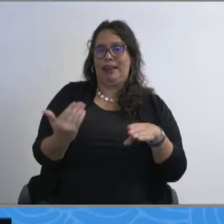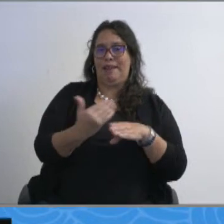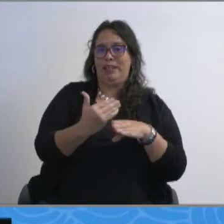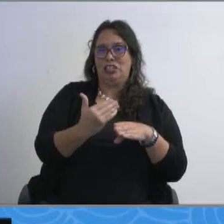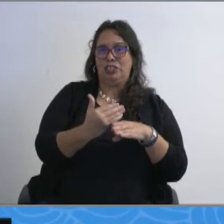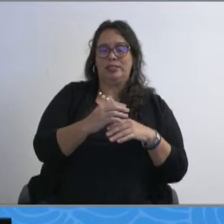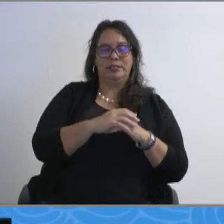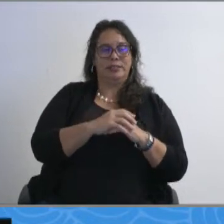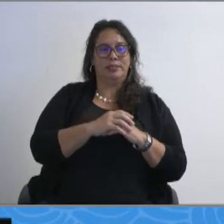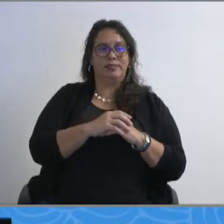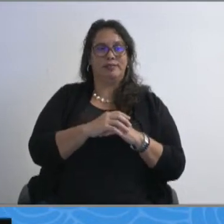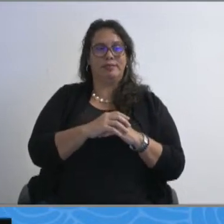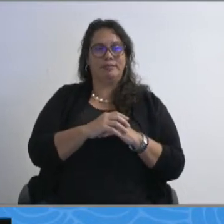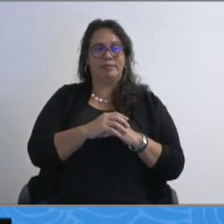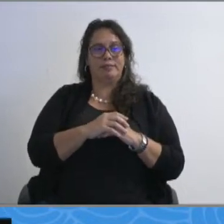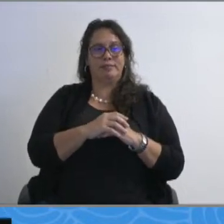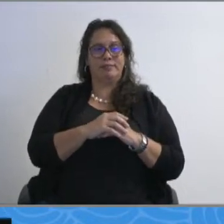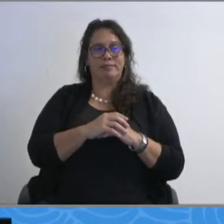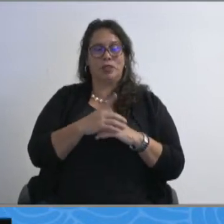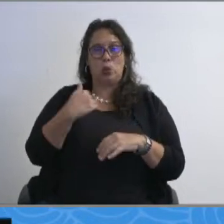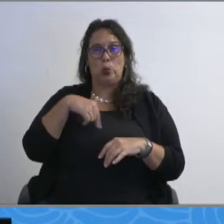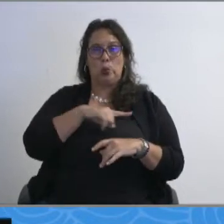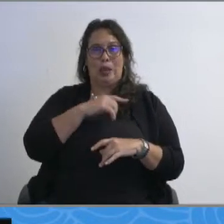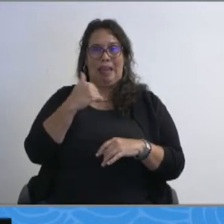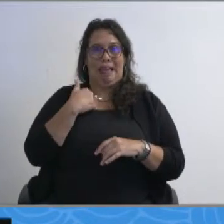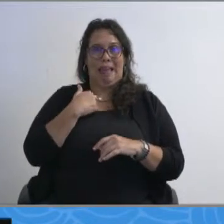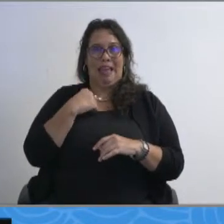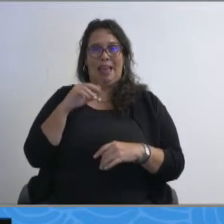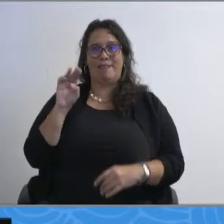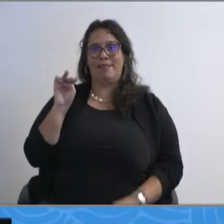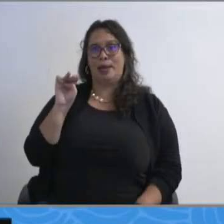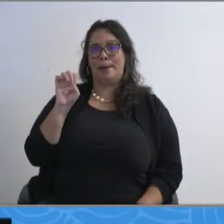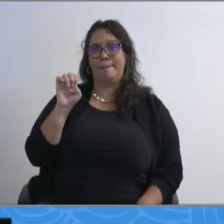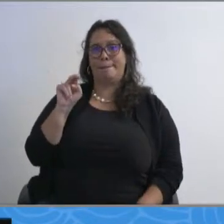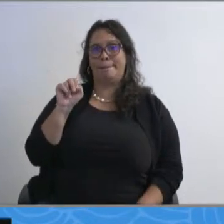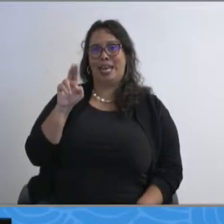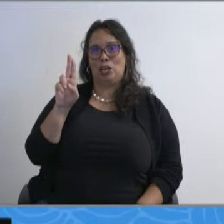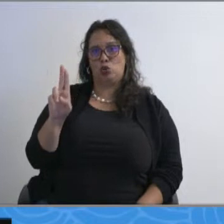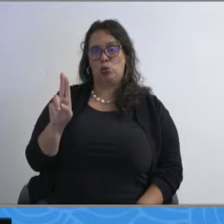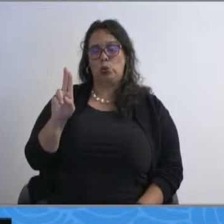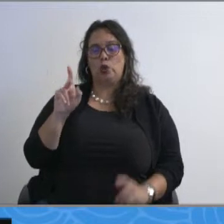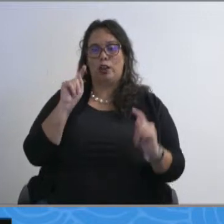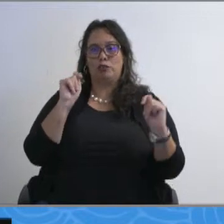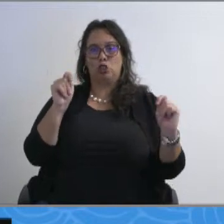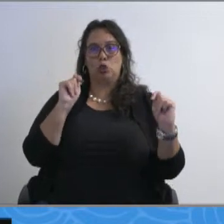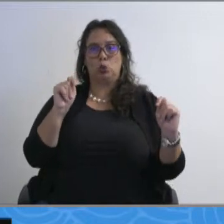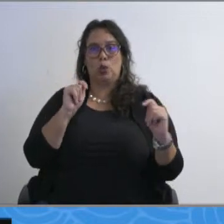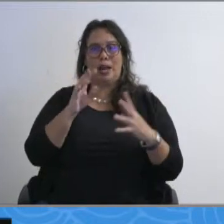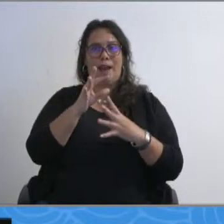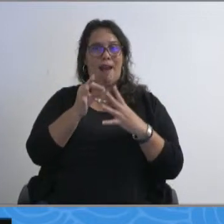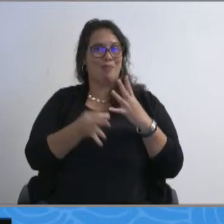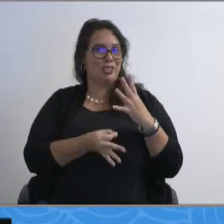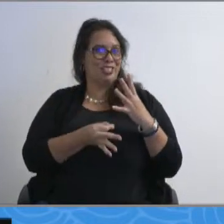So, we have a menu of tutoring options at school sites. As I shared at the beginning,